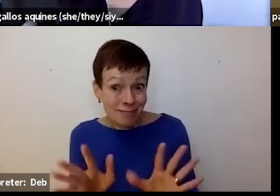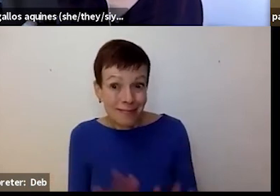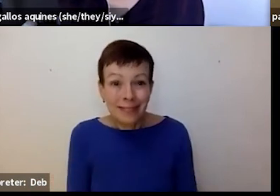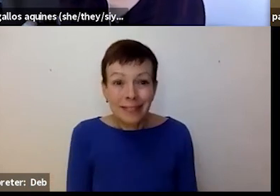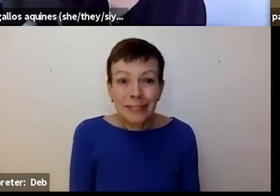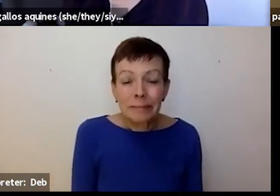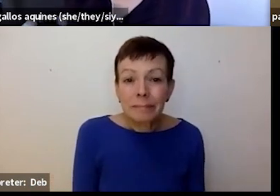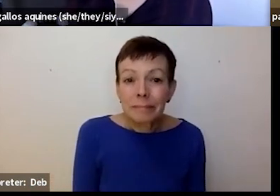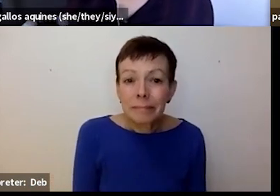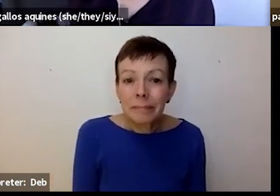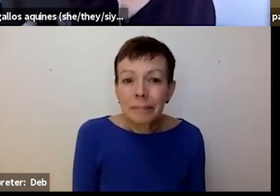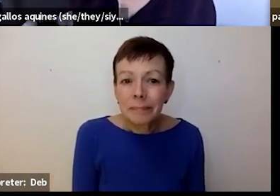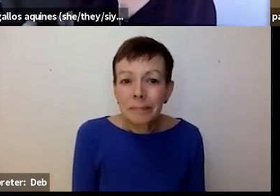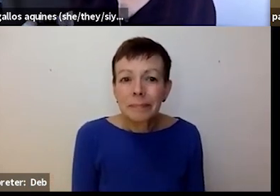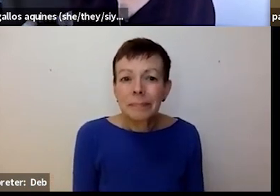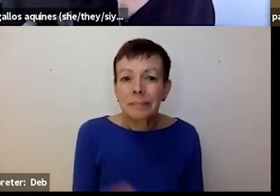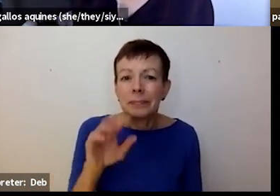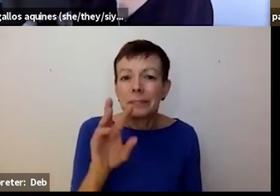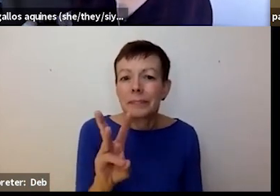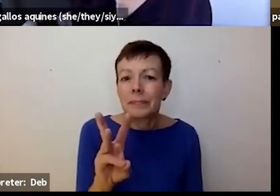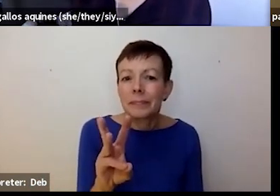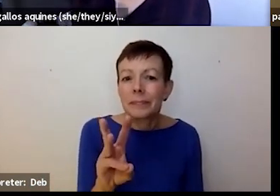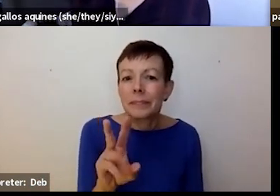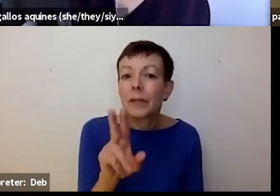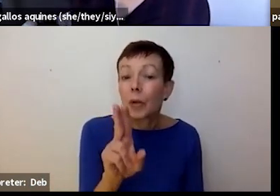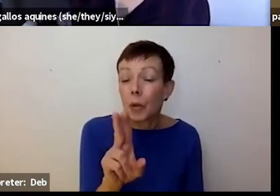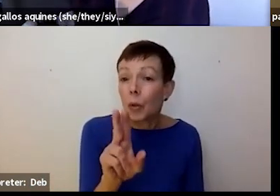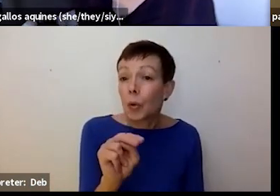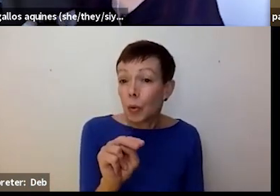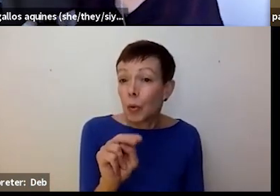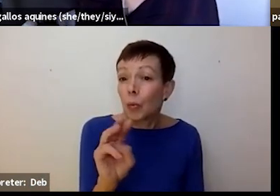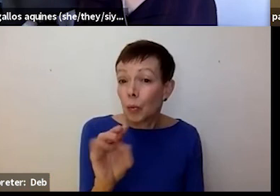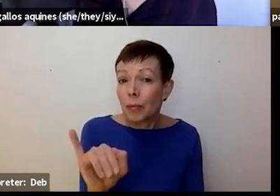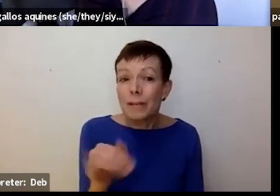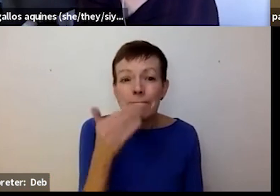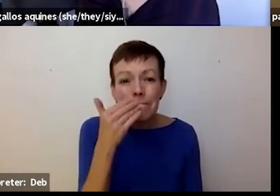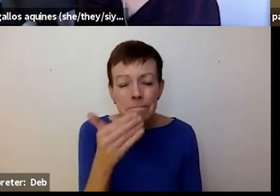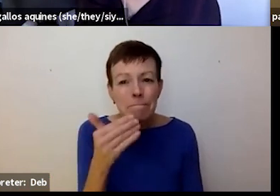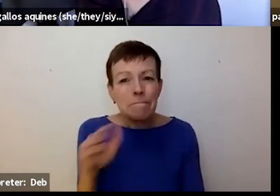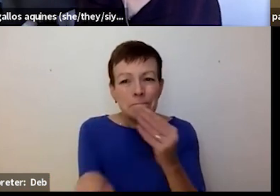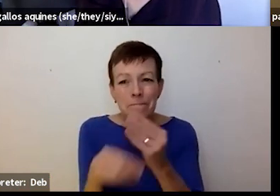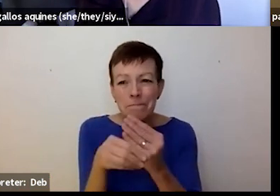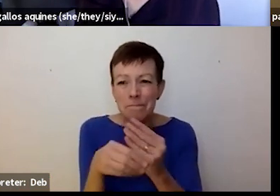Thank you so much, everybody for adding context to what we've discussed. My question has always been